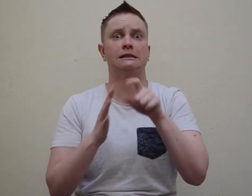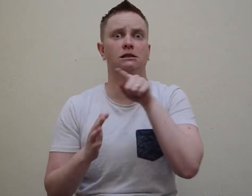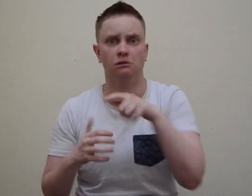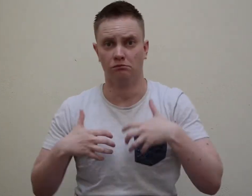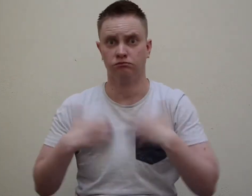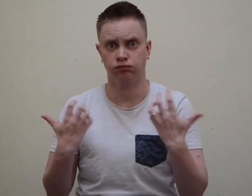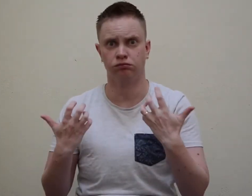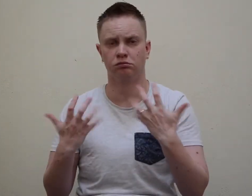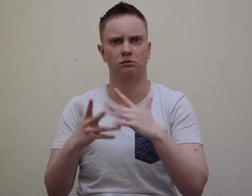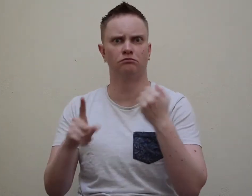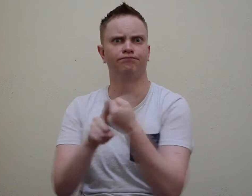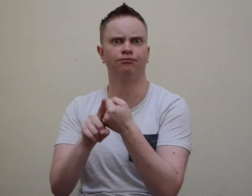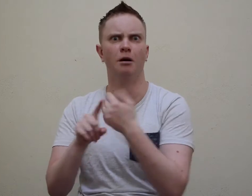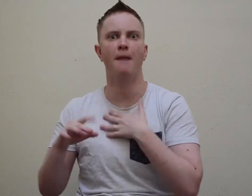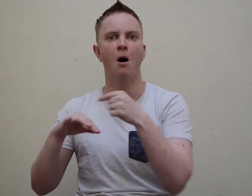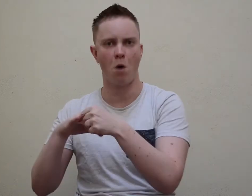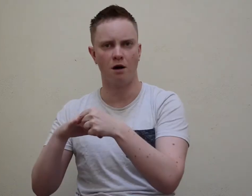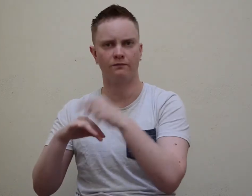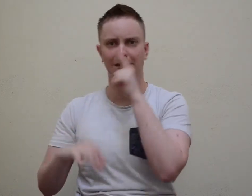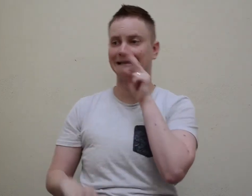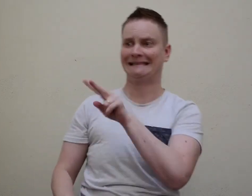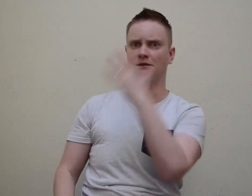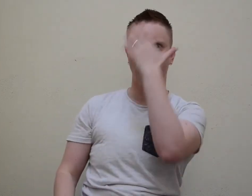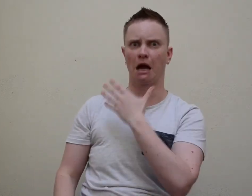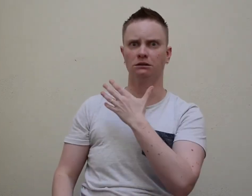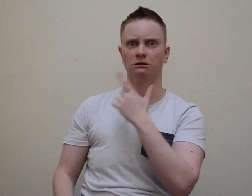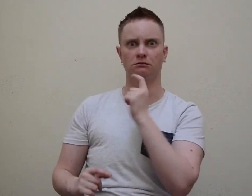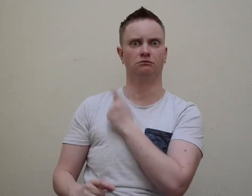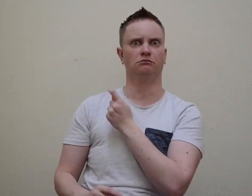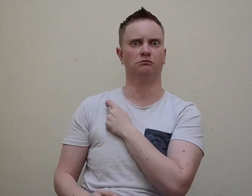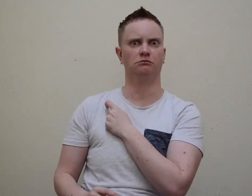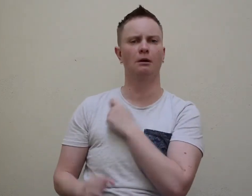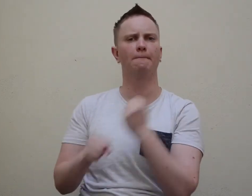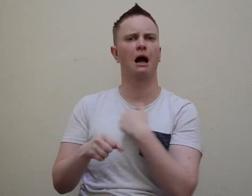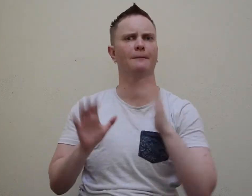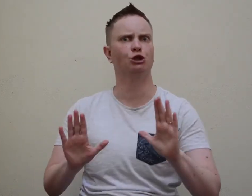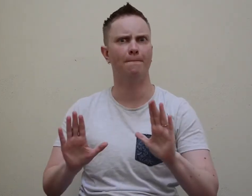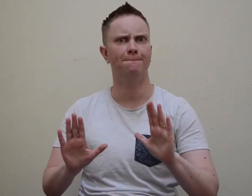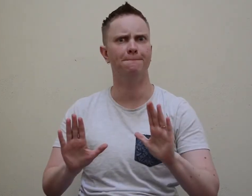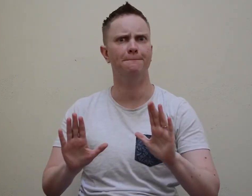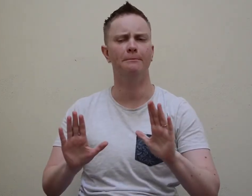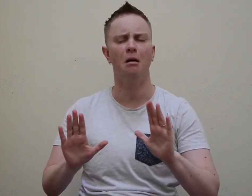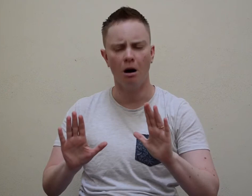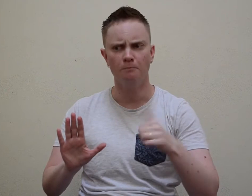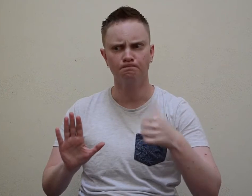But when I did that, I didn't realize that it had an impact on my wife. I could see that she was, she was scared